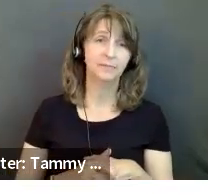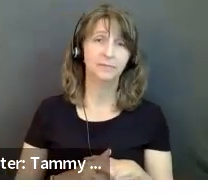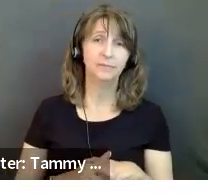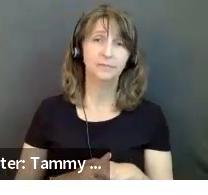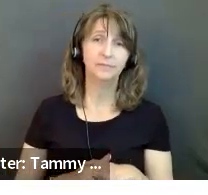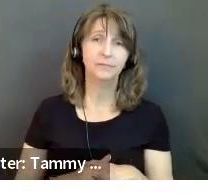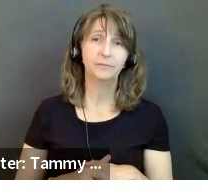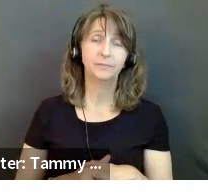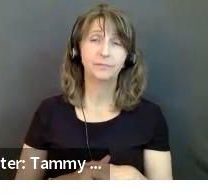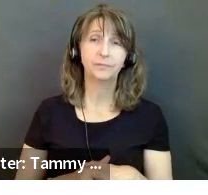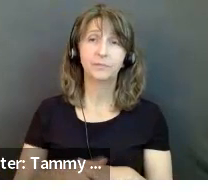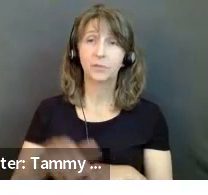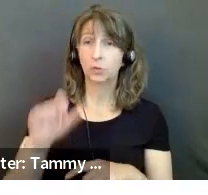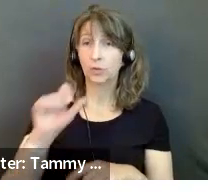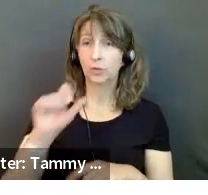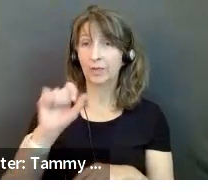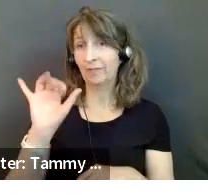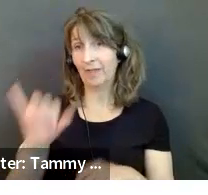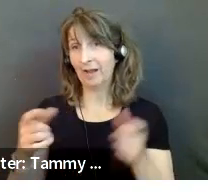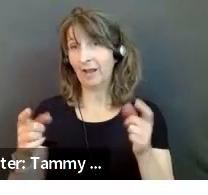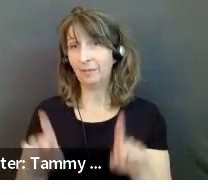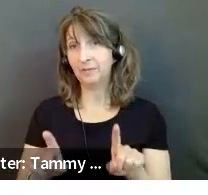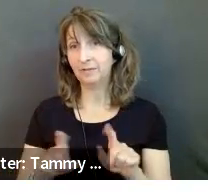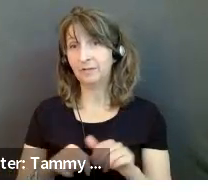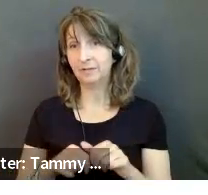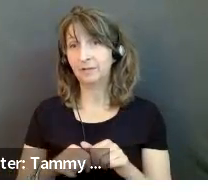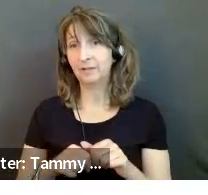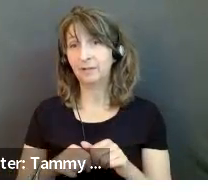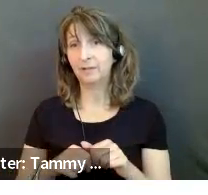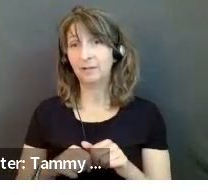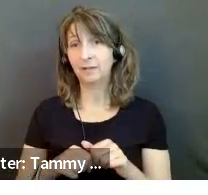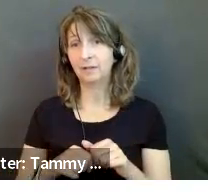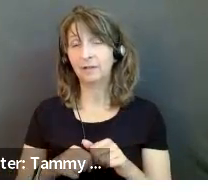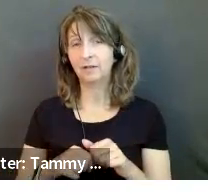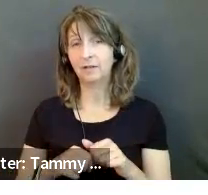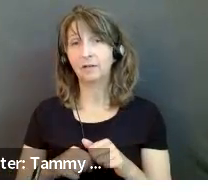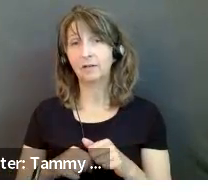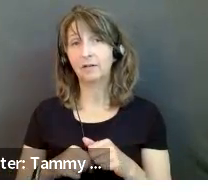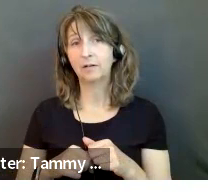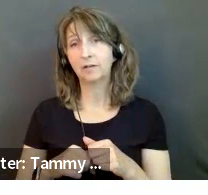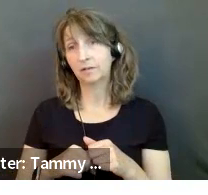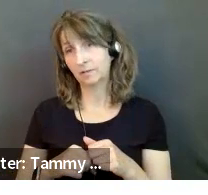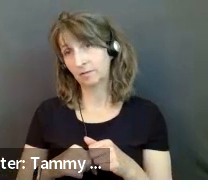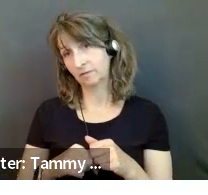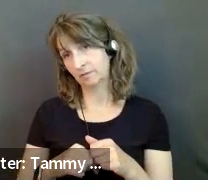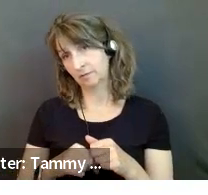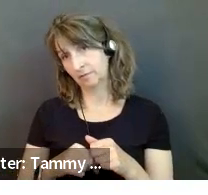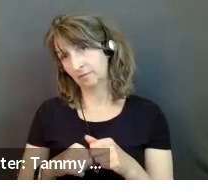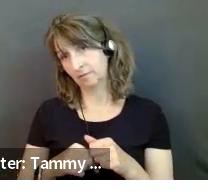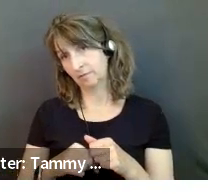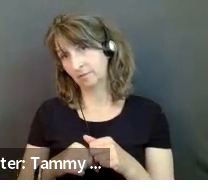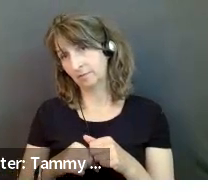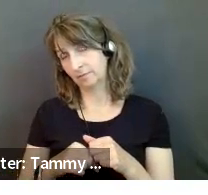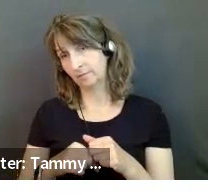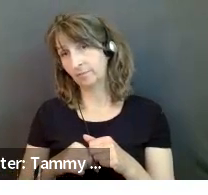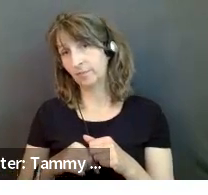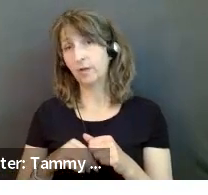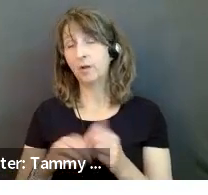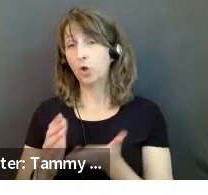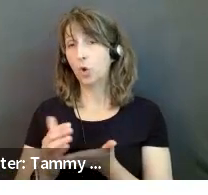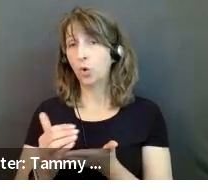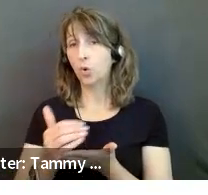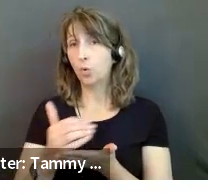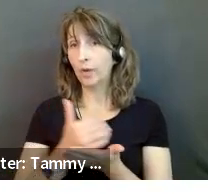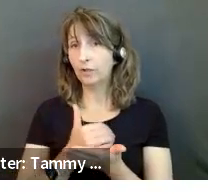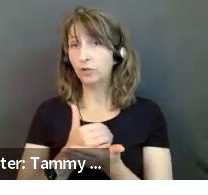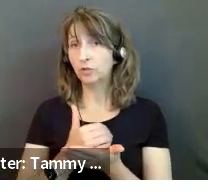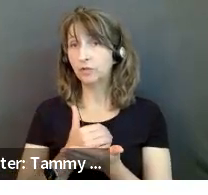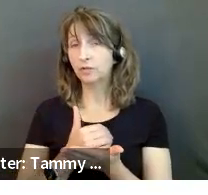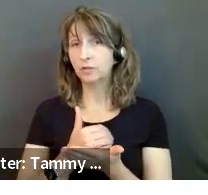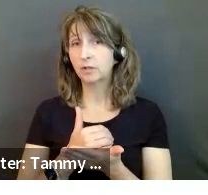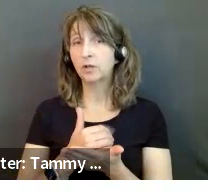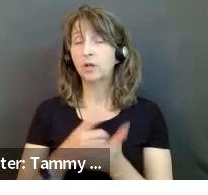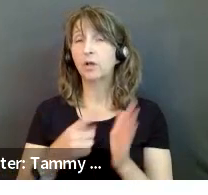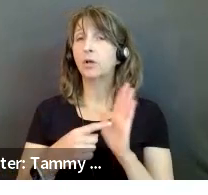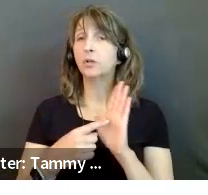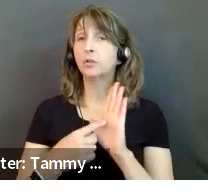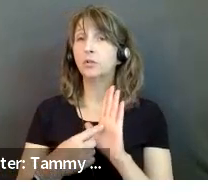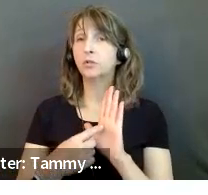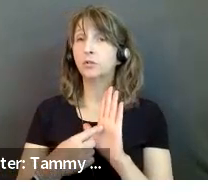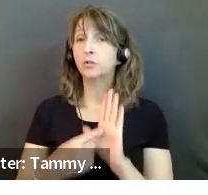So when this happens. Their wages represent. Hey for their work product or effort, but also the help of other people.